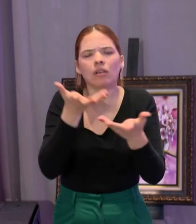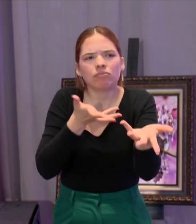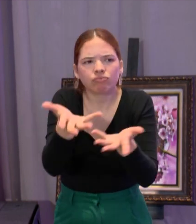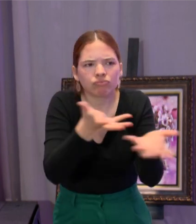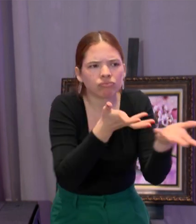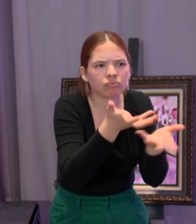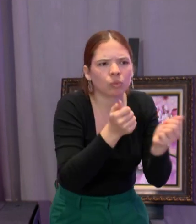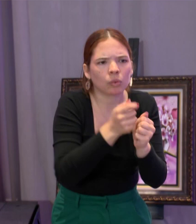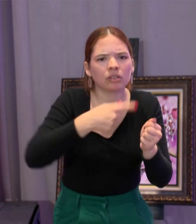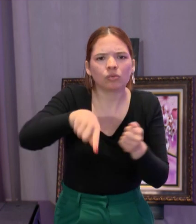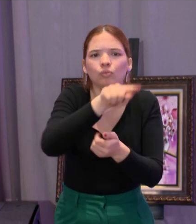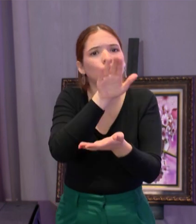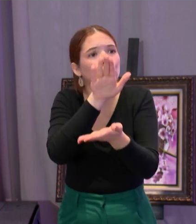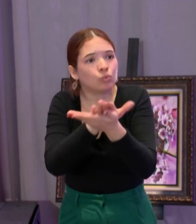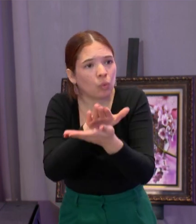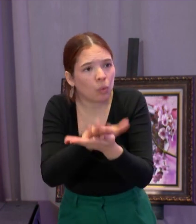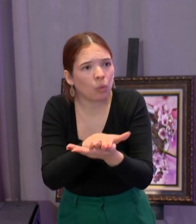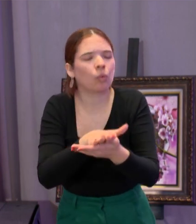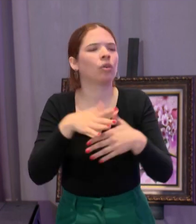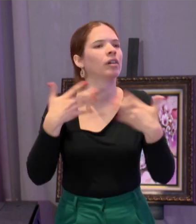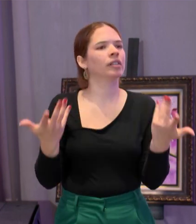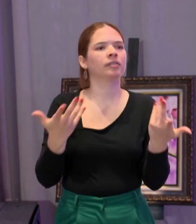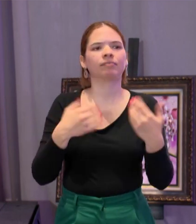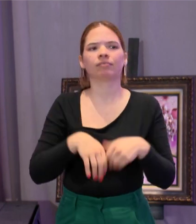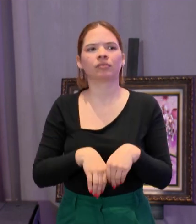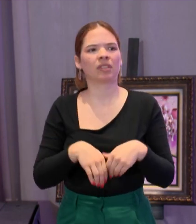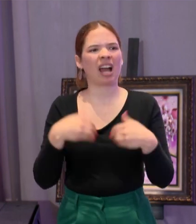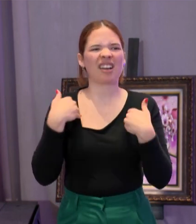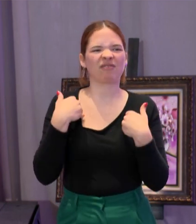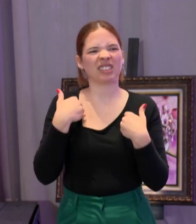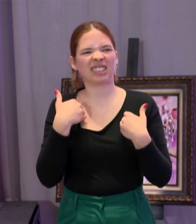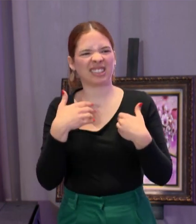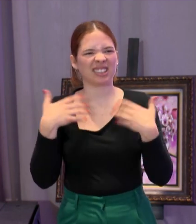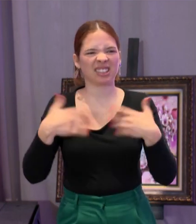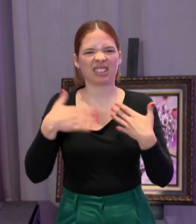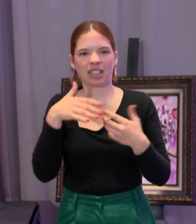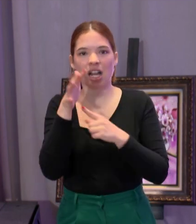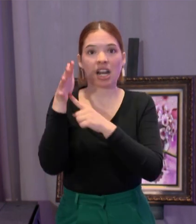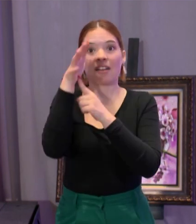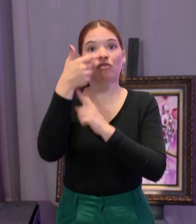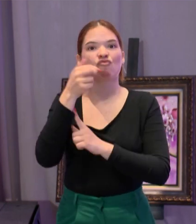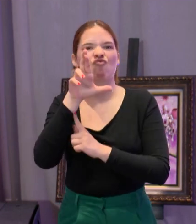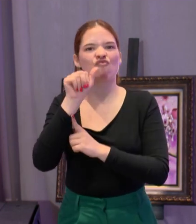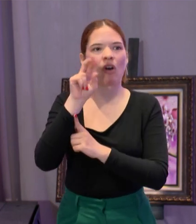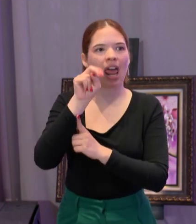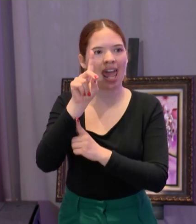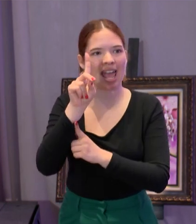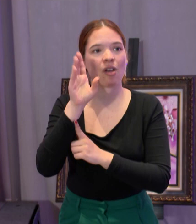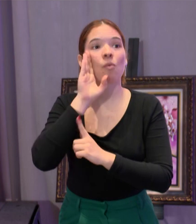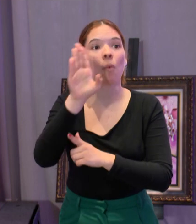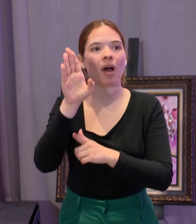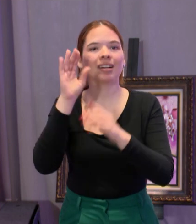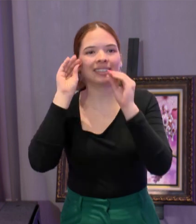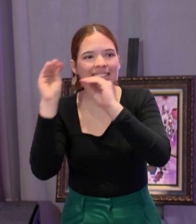THE KID SCHOOLS AND DOING, WE HAVE A KITE, GRAND KITE MASTER COMING IN FROM JAPAN WHO WILL BE TEACHING THIRD TO FIFTH GRADERS